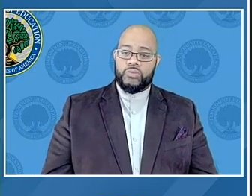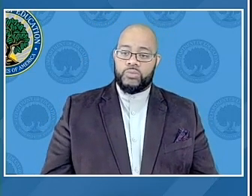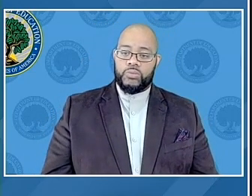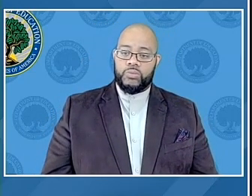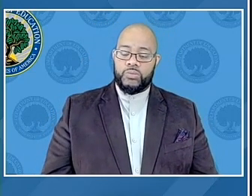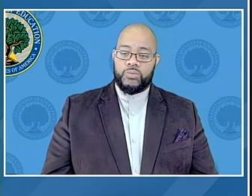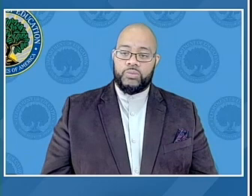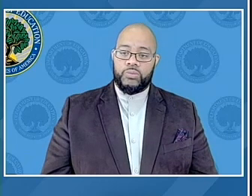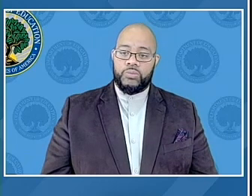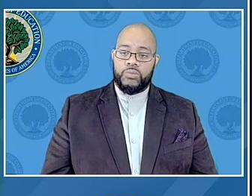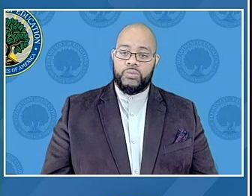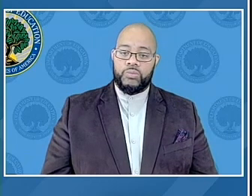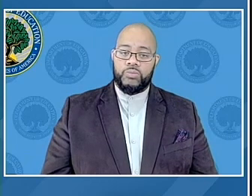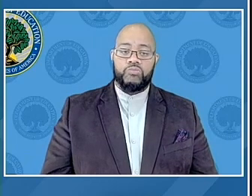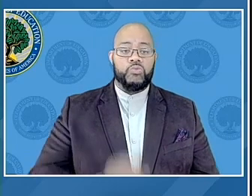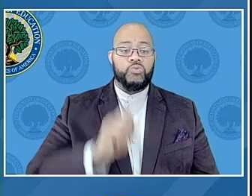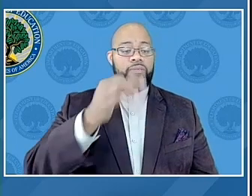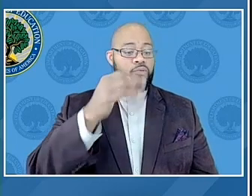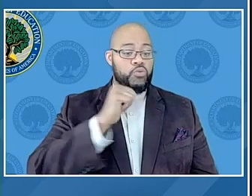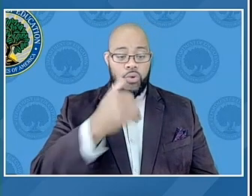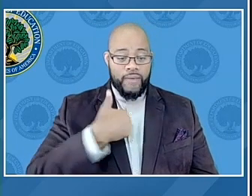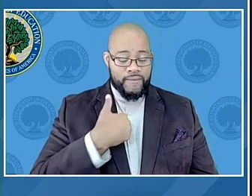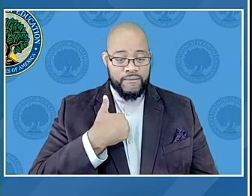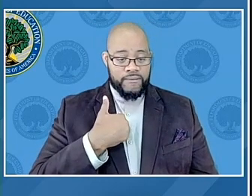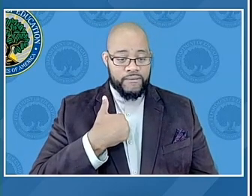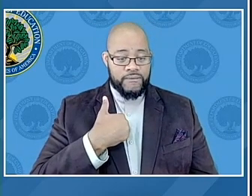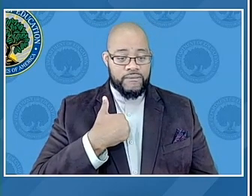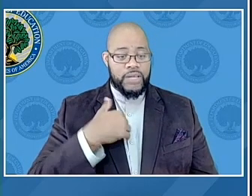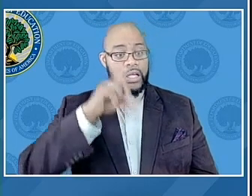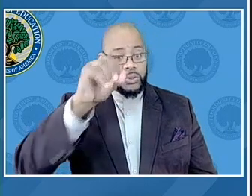It's okay if you don't. I do. Okay.